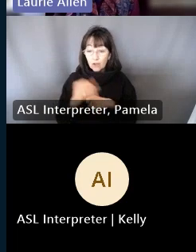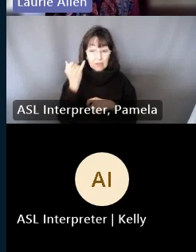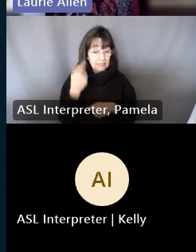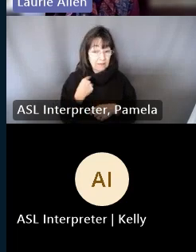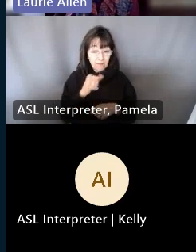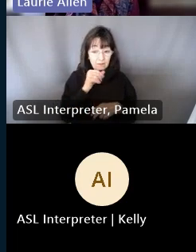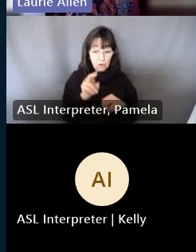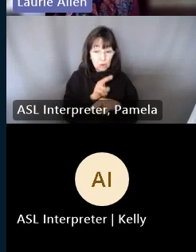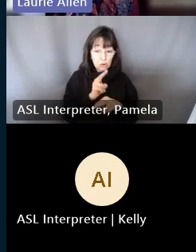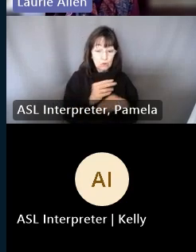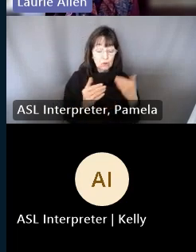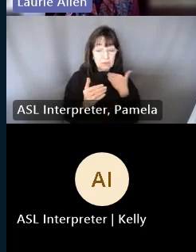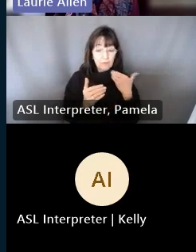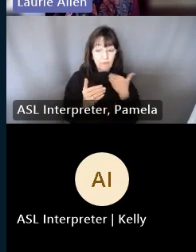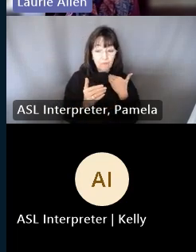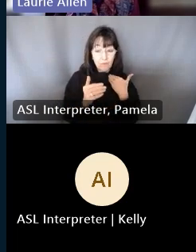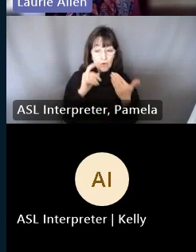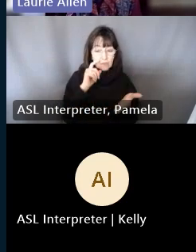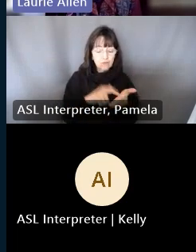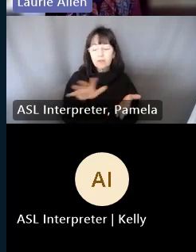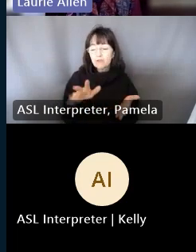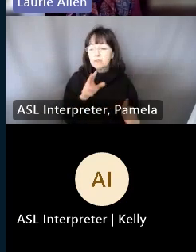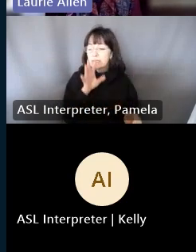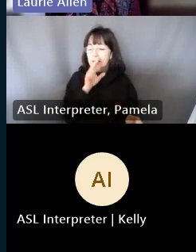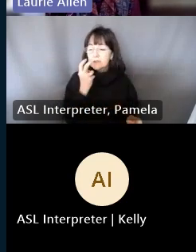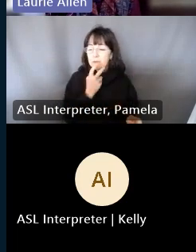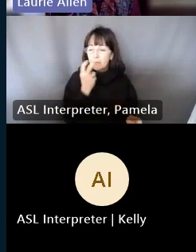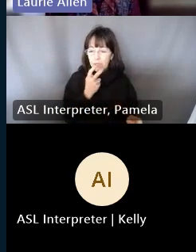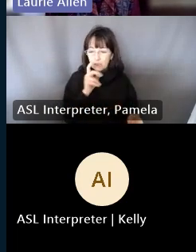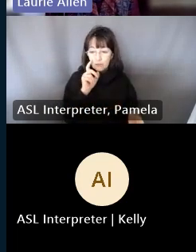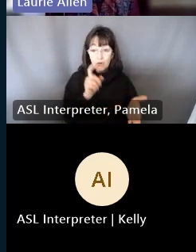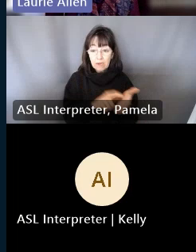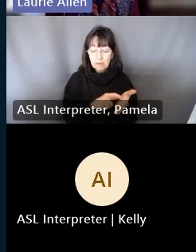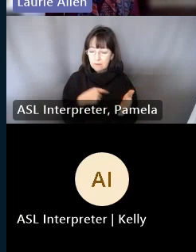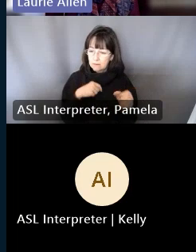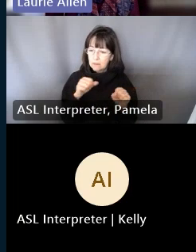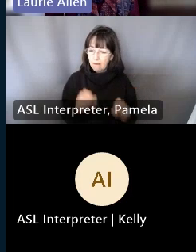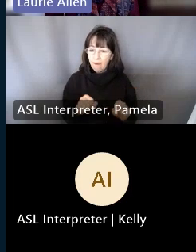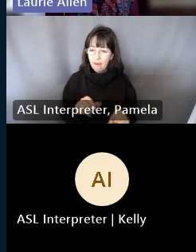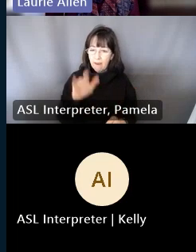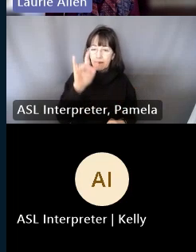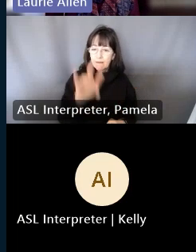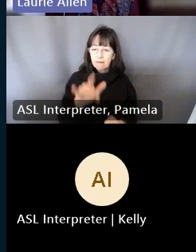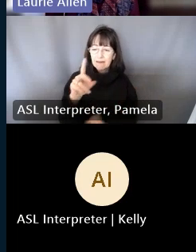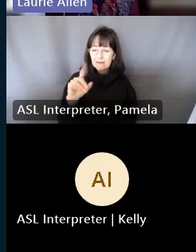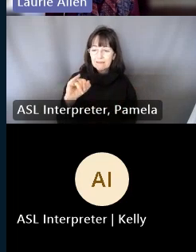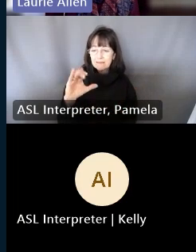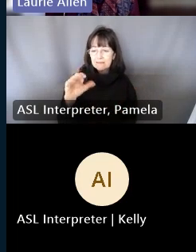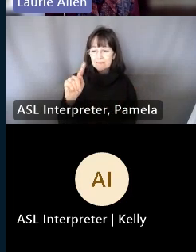or, sorry, speech recognition, I can simply click on my Dictate icon in my application and start speaking.